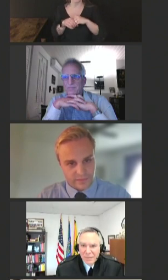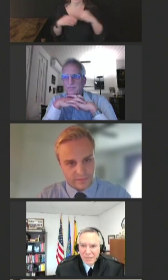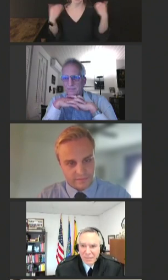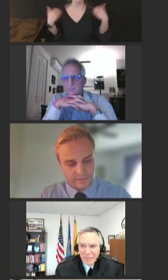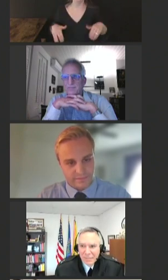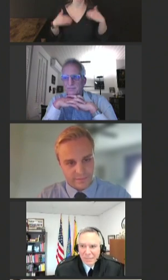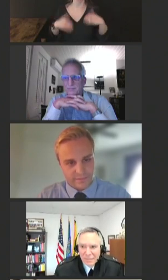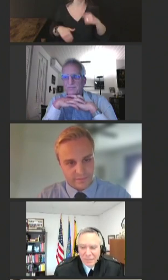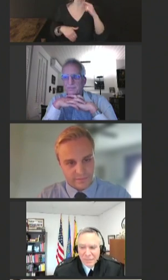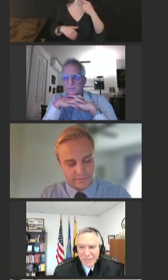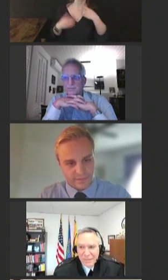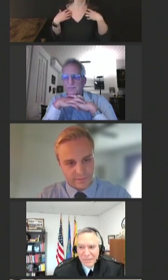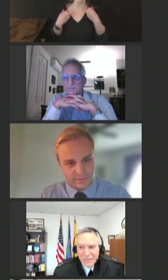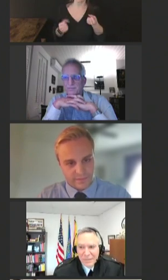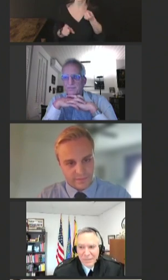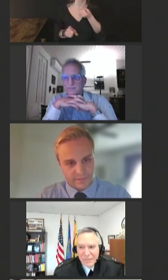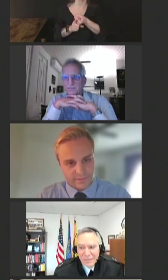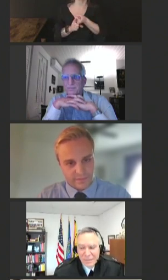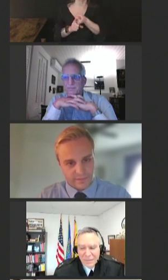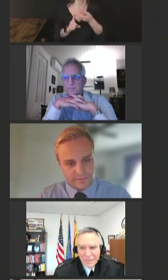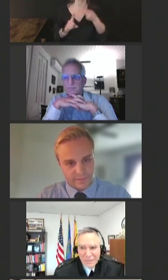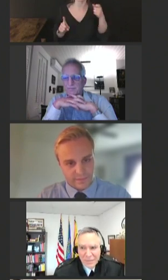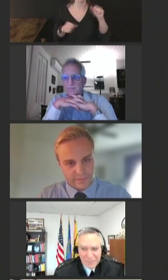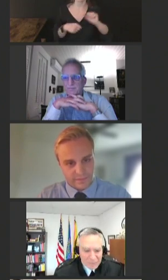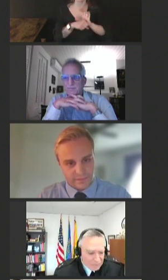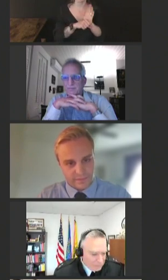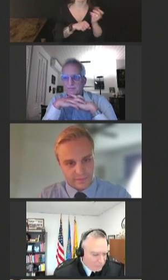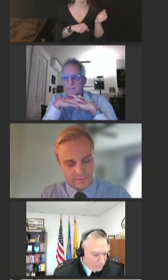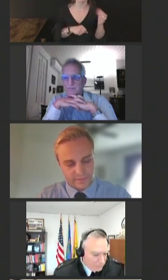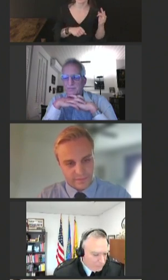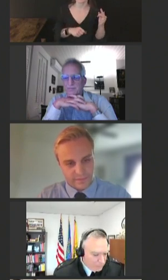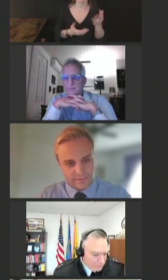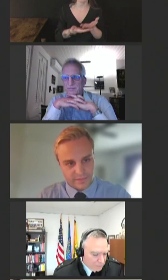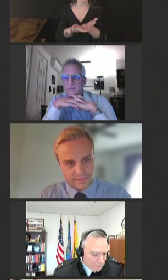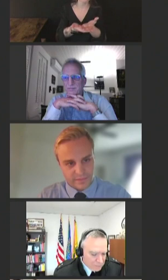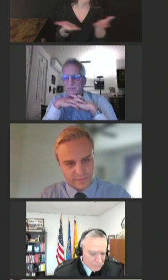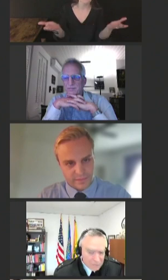I'm wondering if you can provide any thoughts or suggestions on how we can